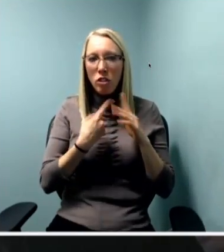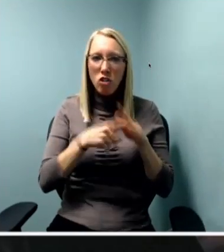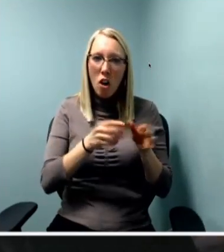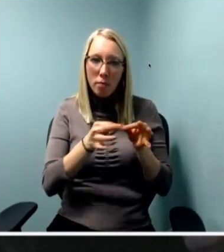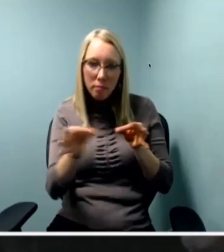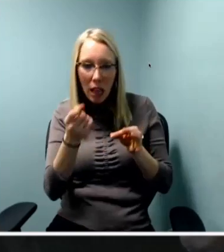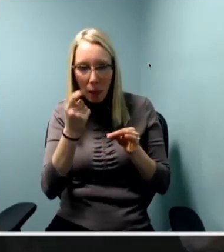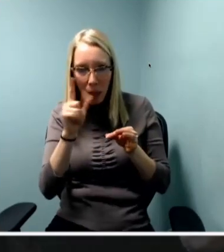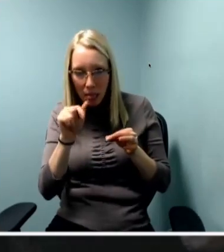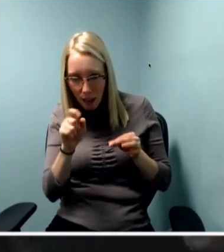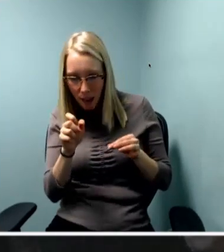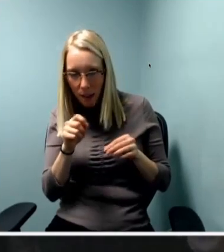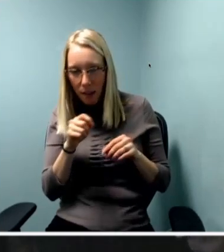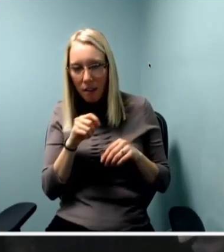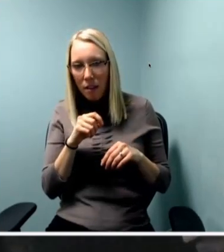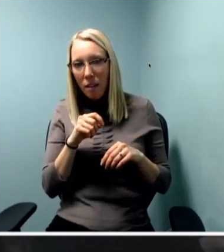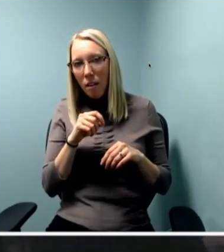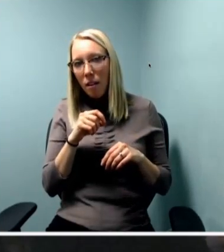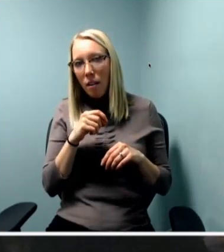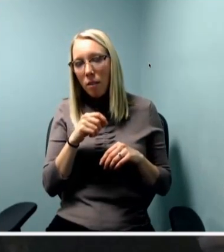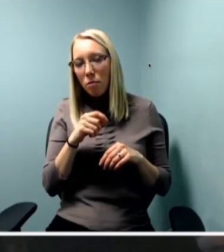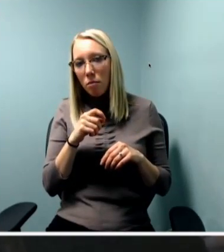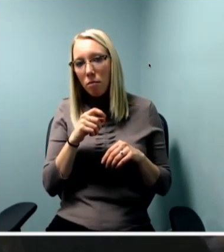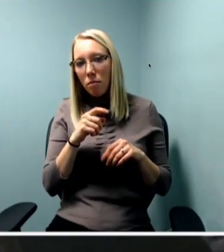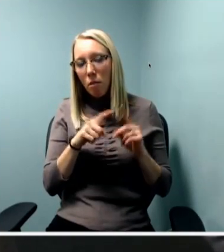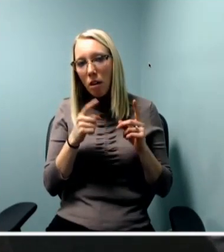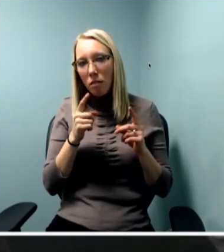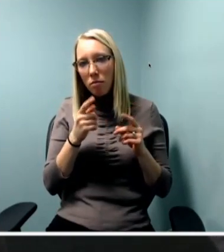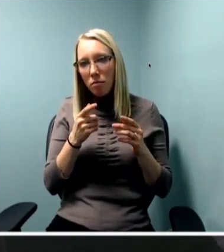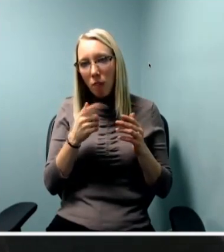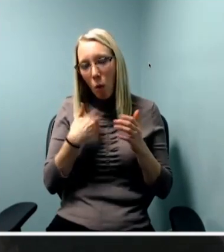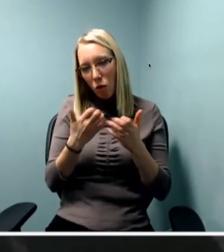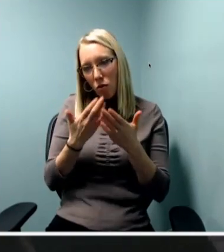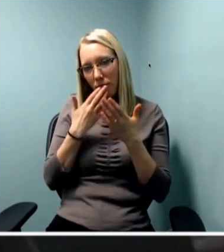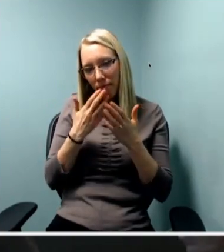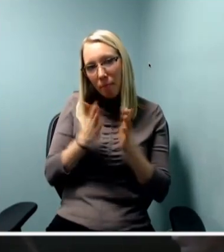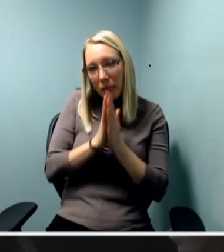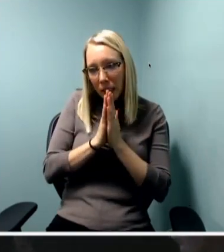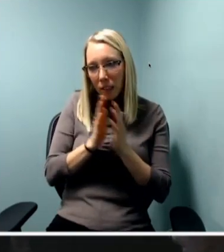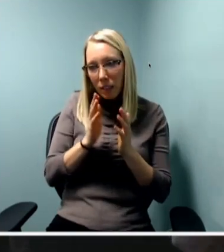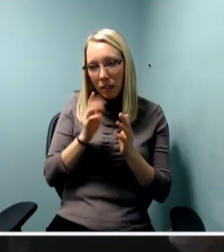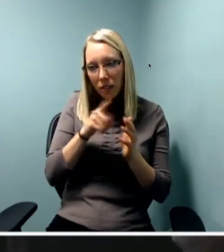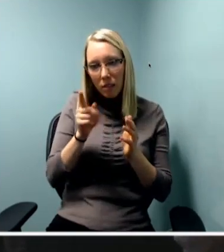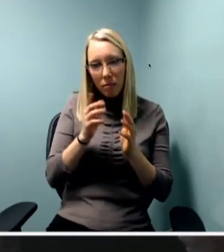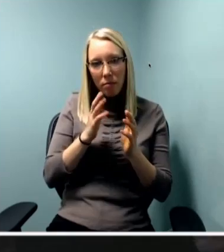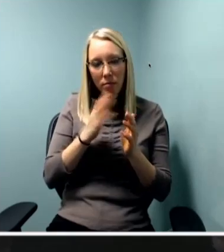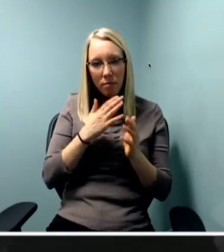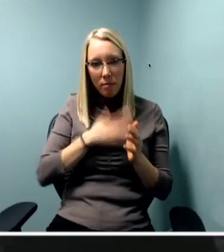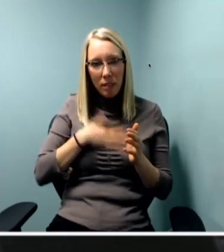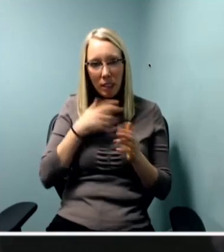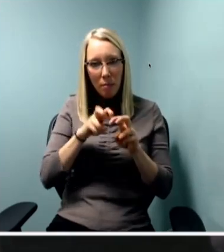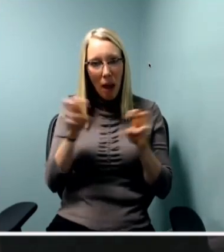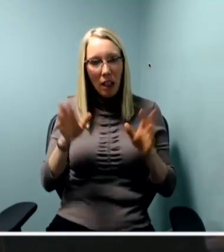I'm going to ask my panel's indulgence-- we'll come back to those other two questions